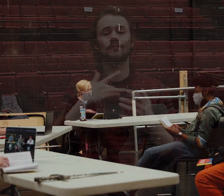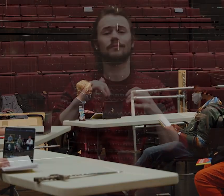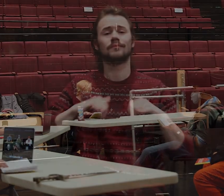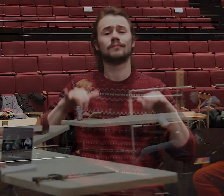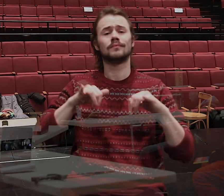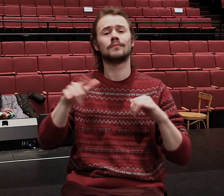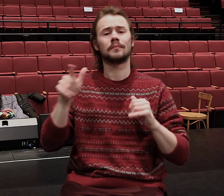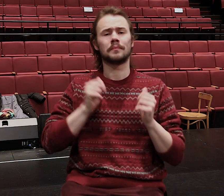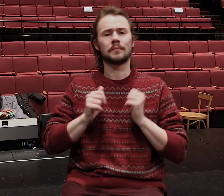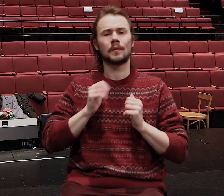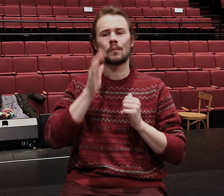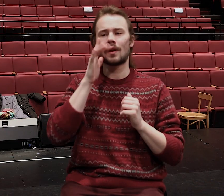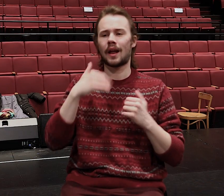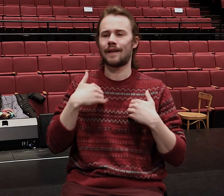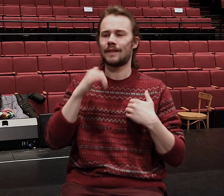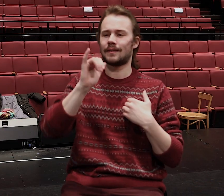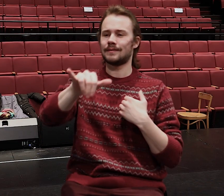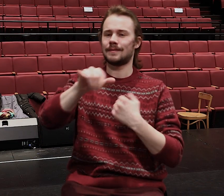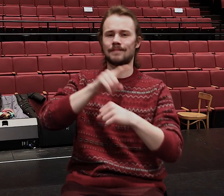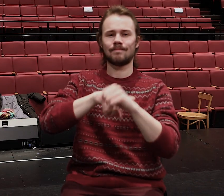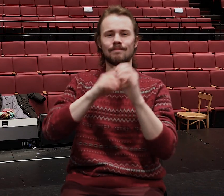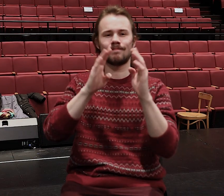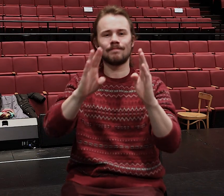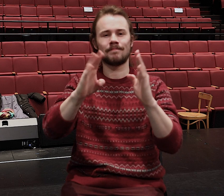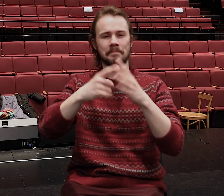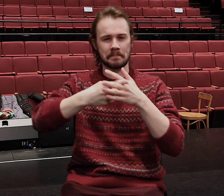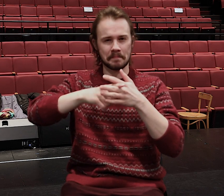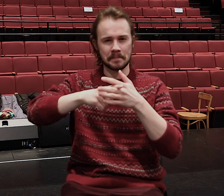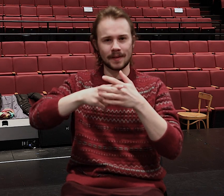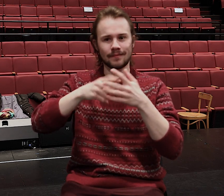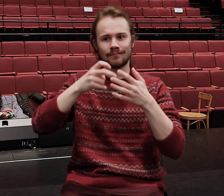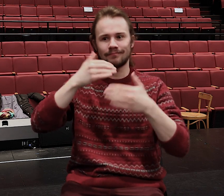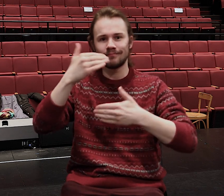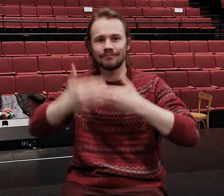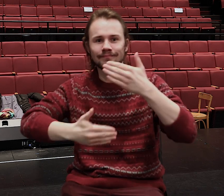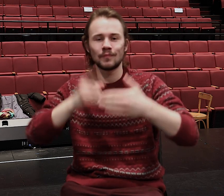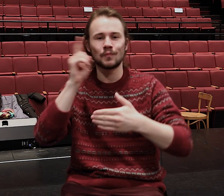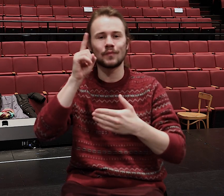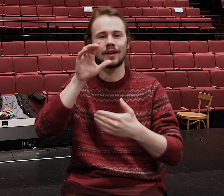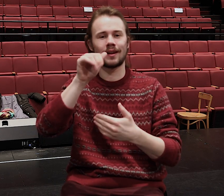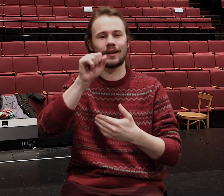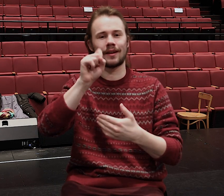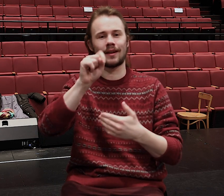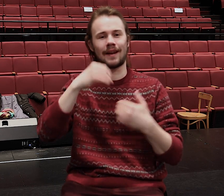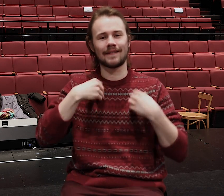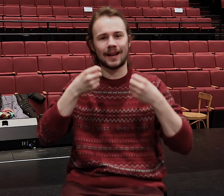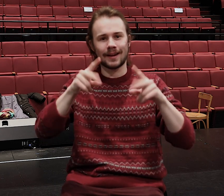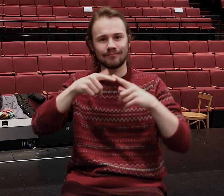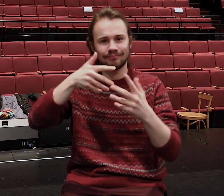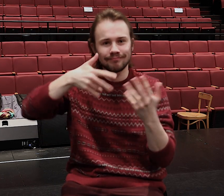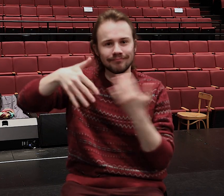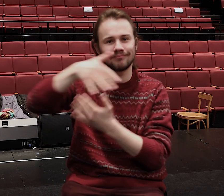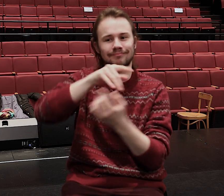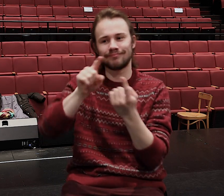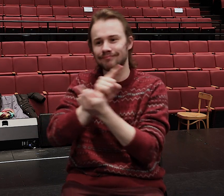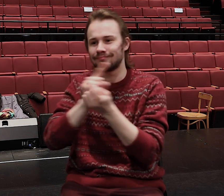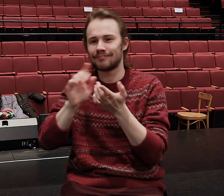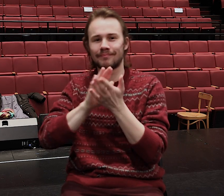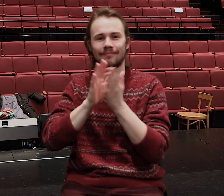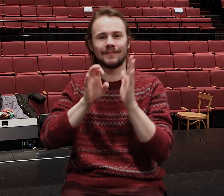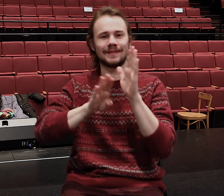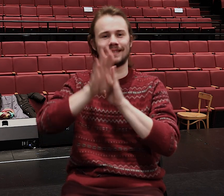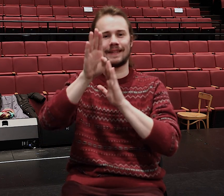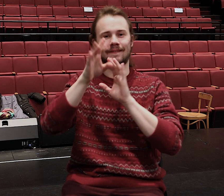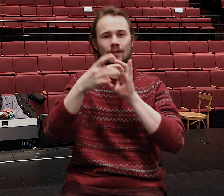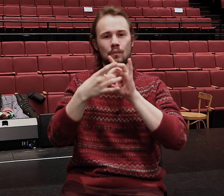Like in any play, you have a limited amount of time where you typically have the cast get to know